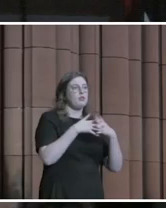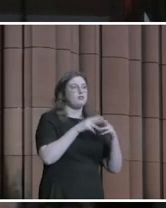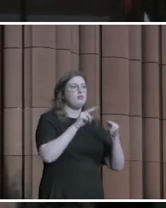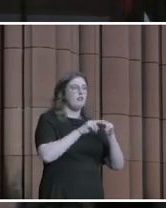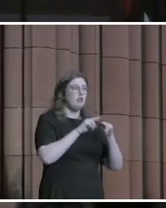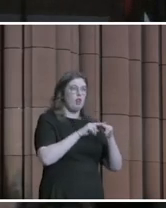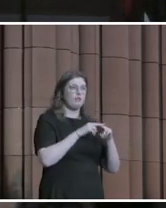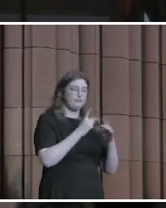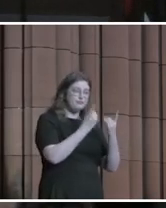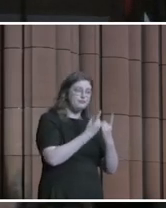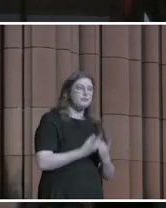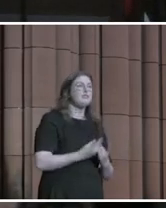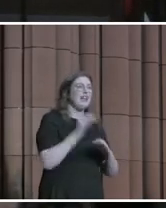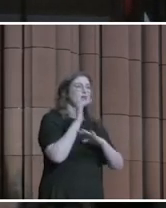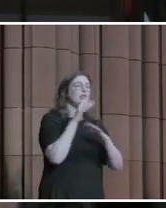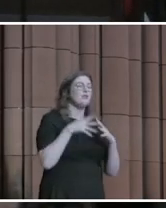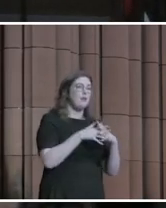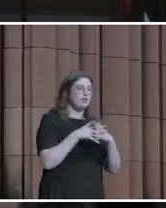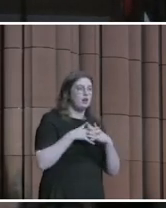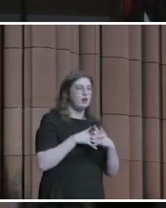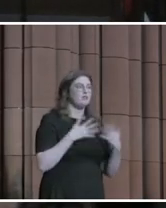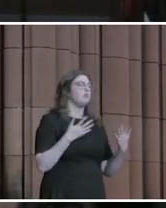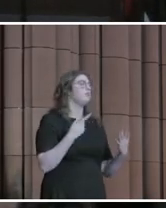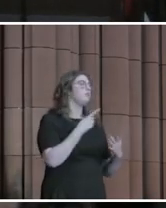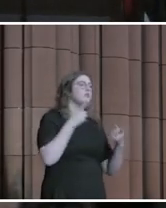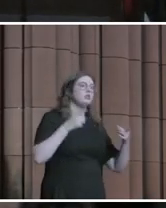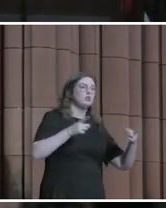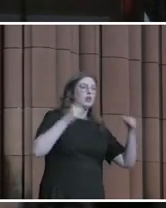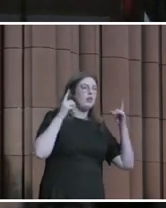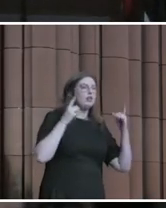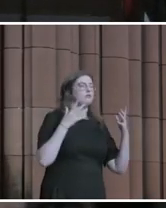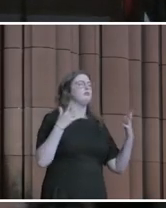To head and lead such an important institution is a major achievement in itself,